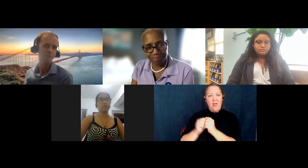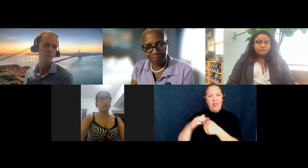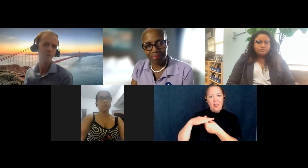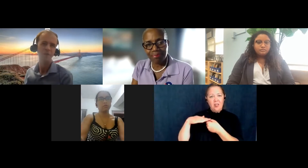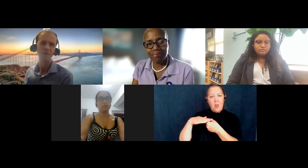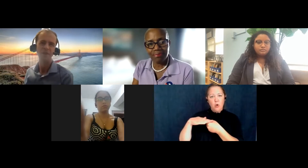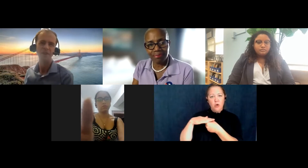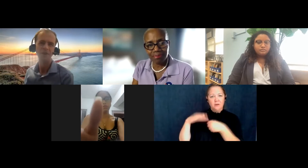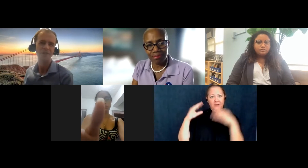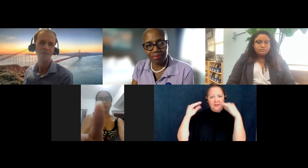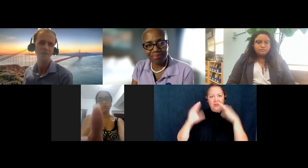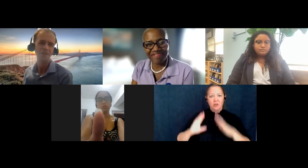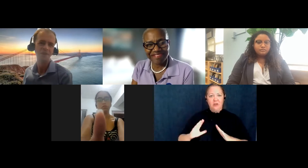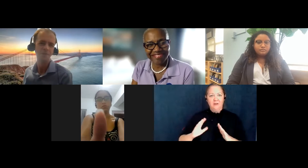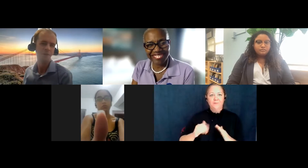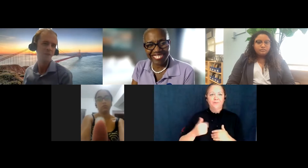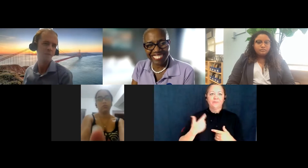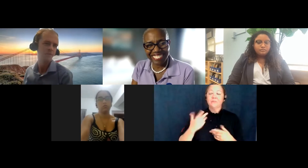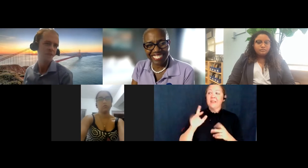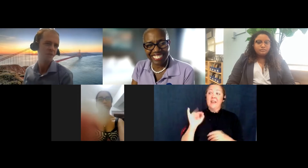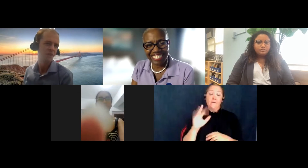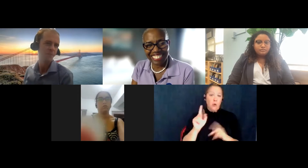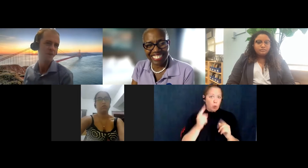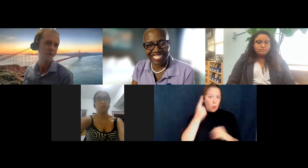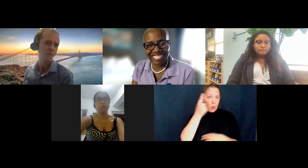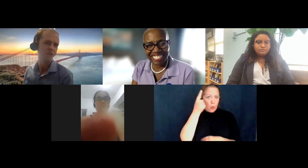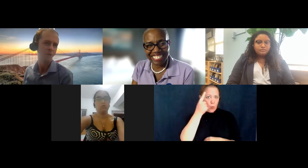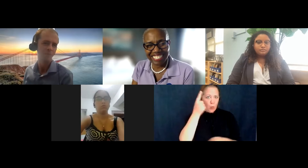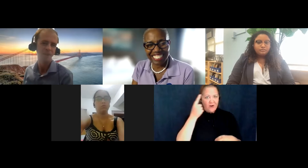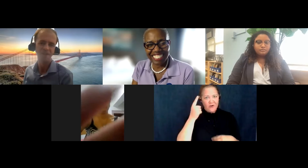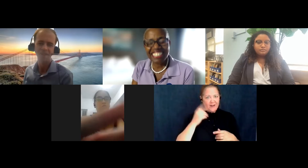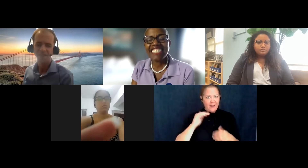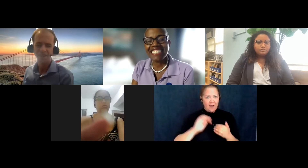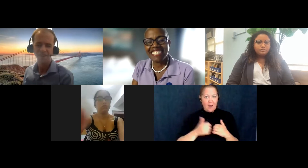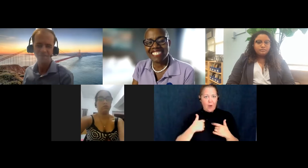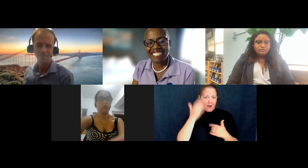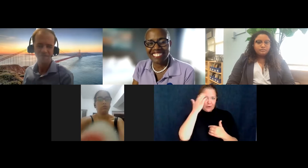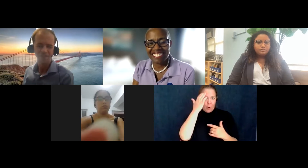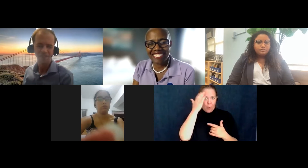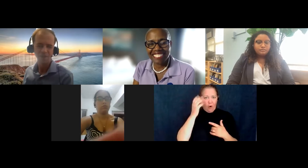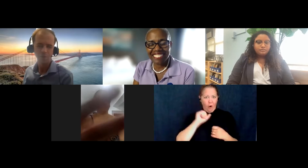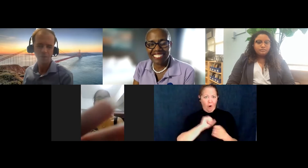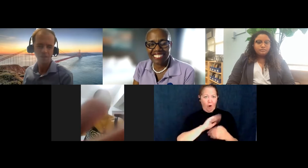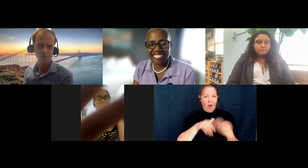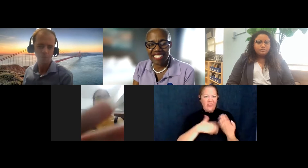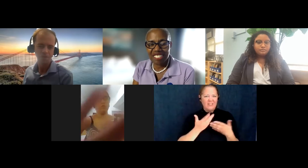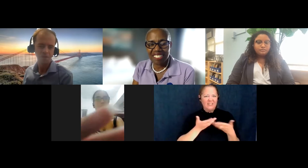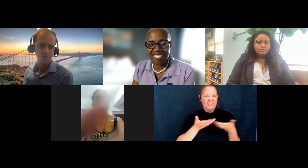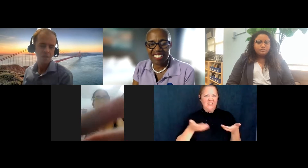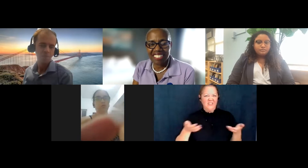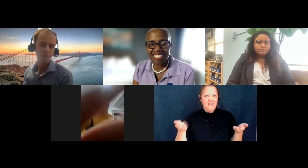folks are wondering how I do all of this, they will be featured in our upcoming away Journal. You